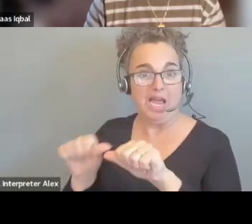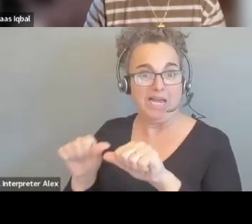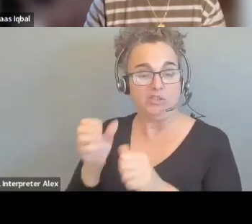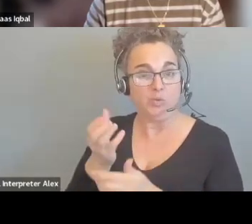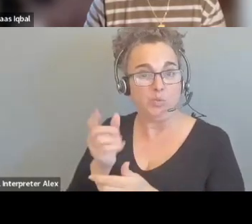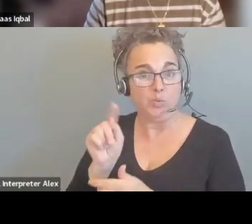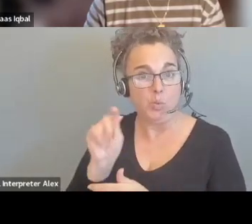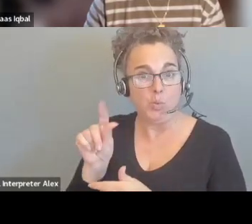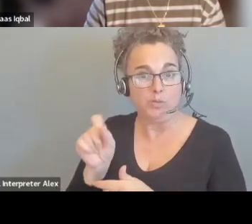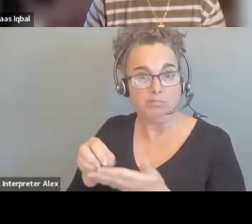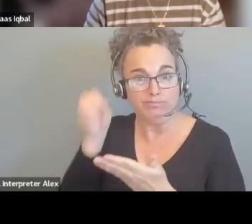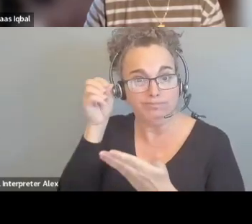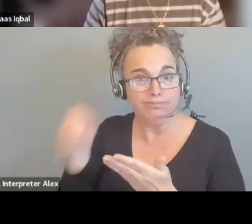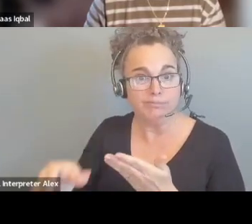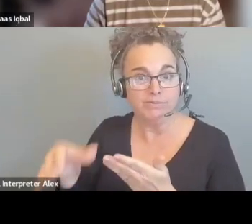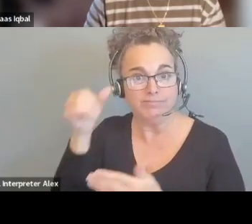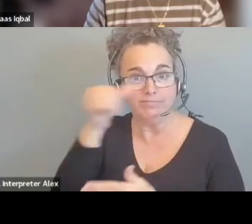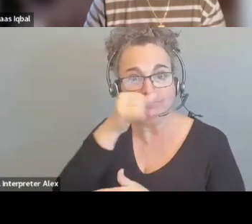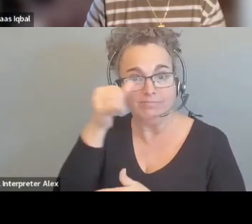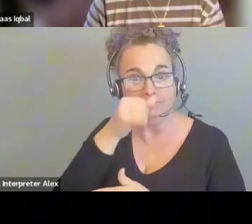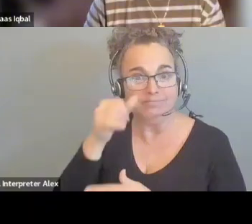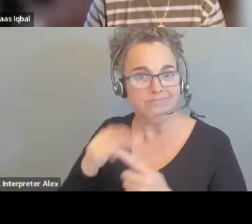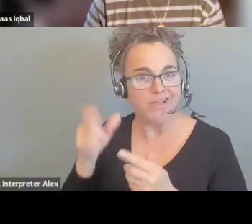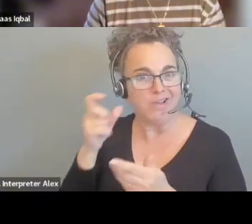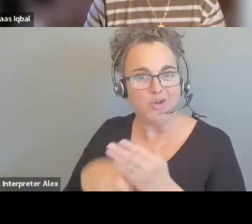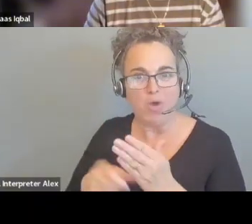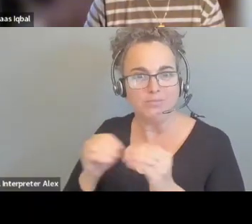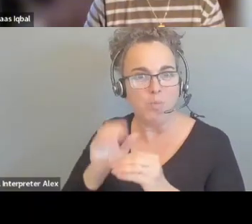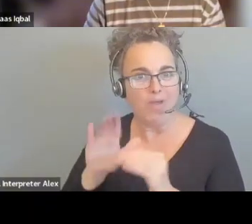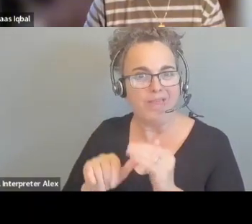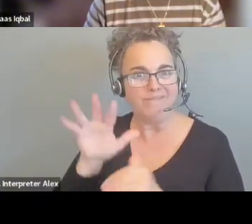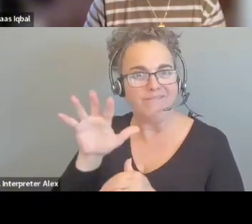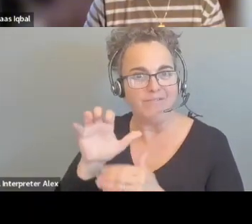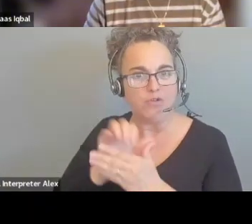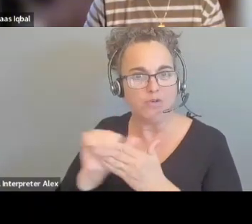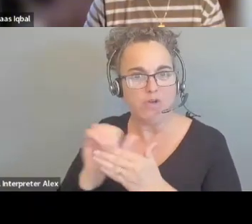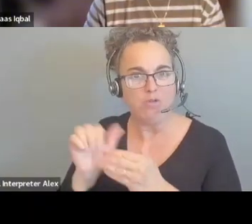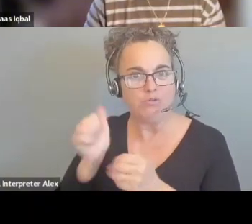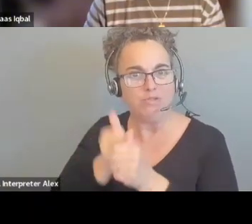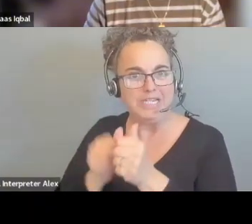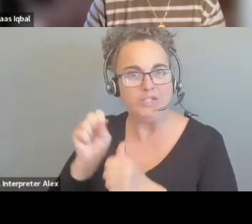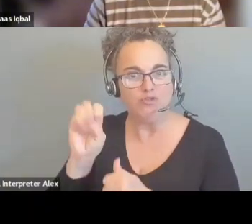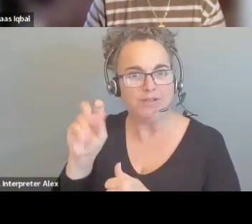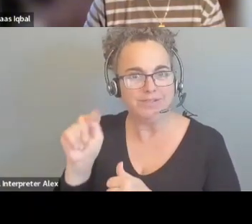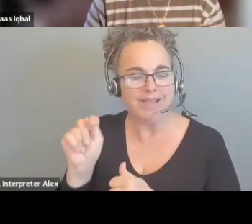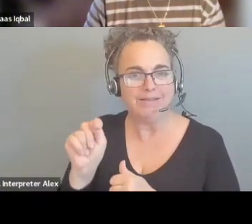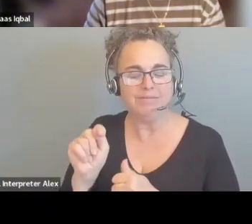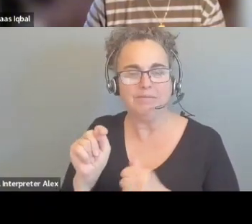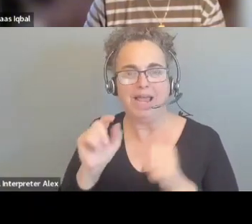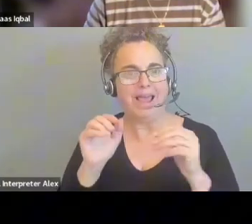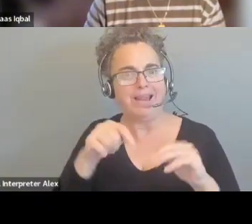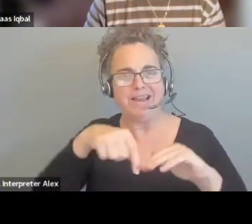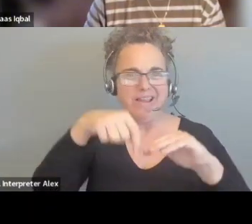They can cost up to and over $500 per set and advanced computing concepts are not taught very well